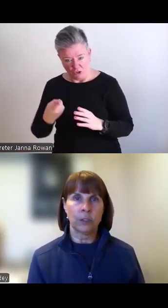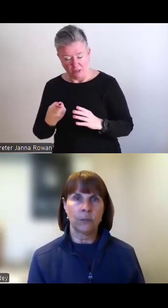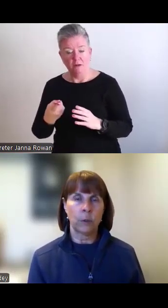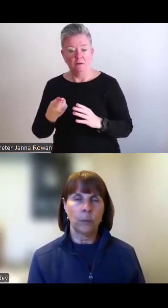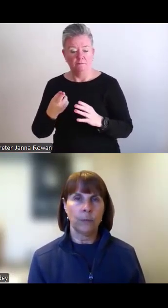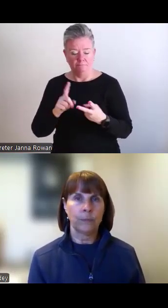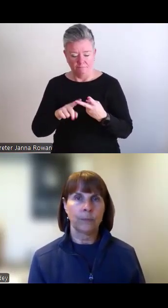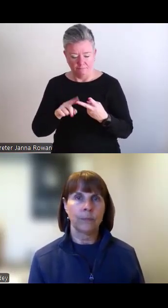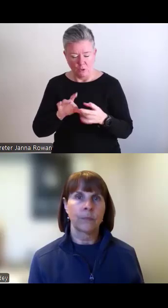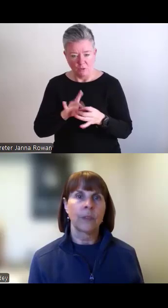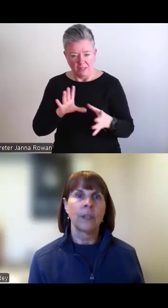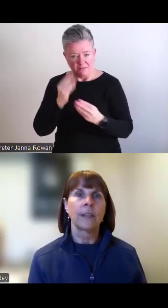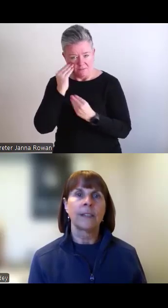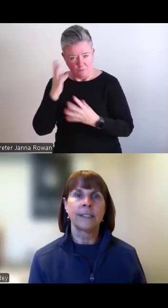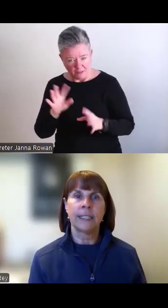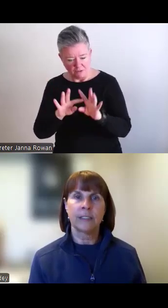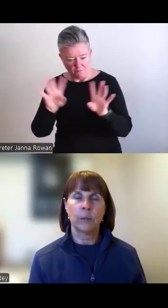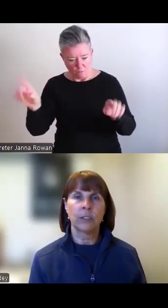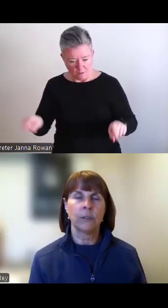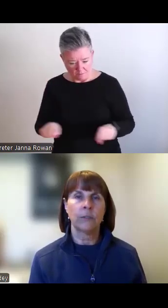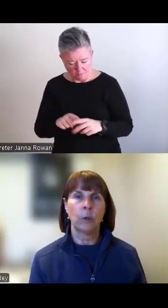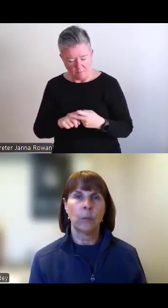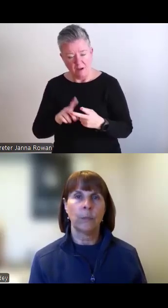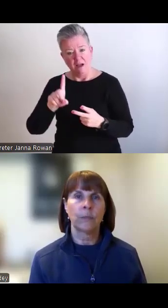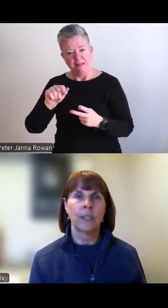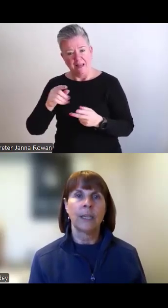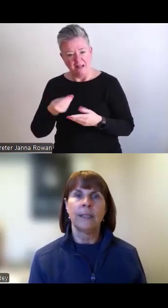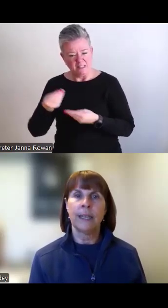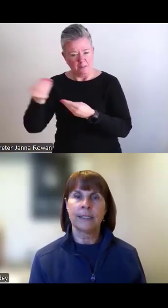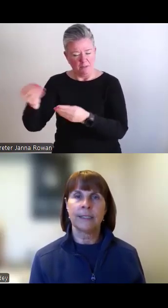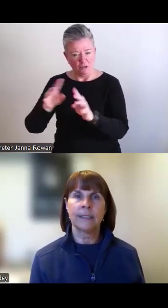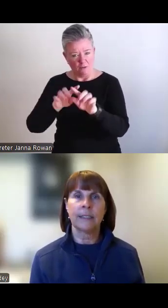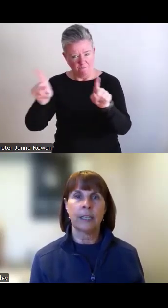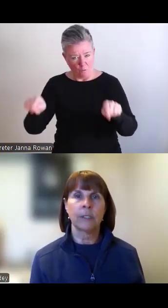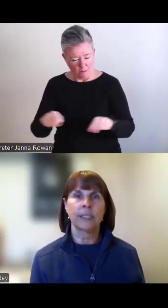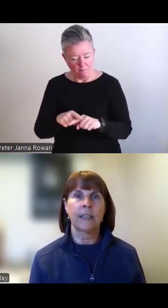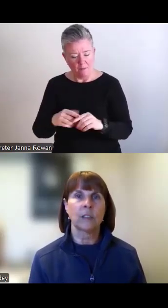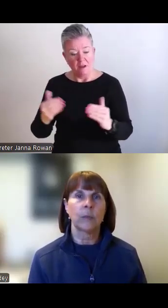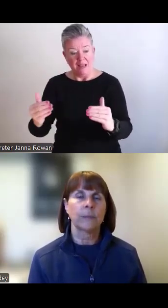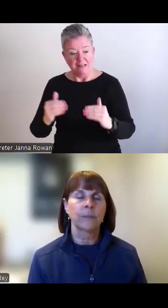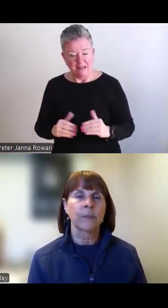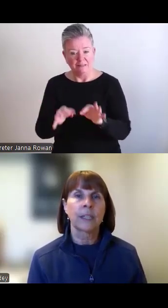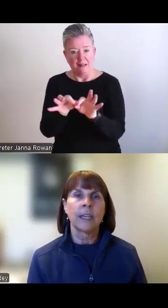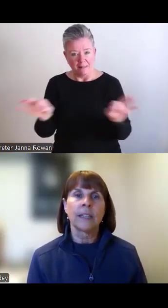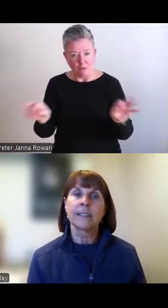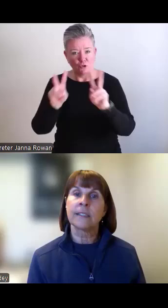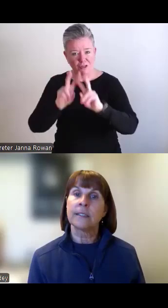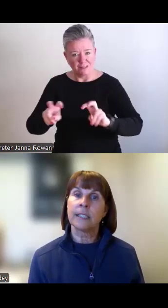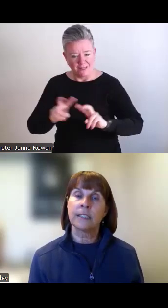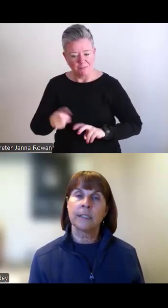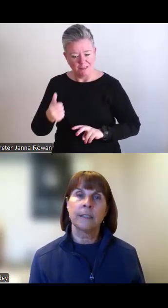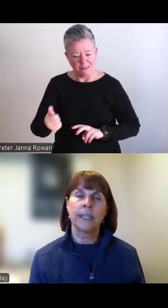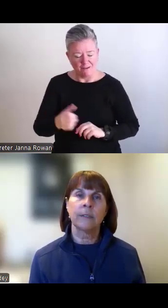information form, the data submission form. Next is the language assessment. The selection of the